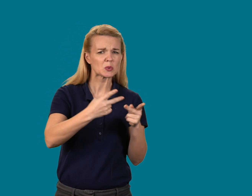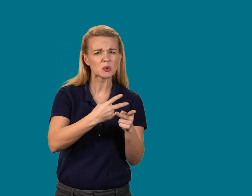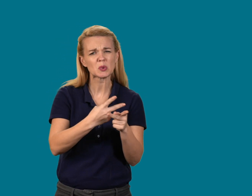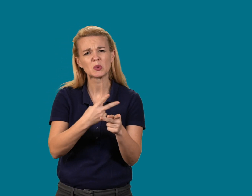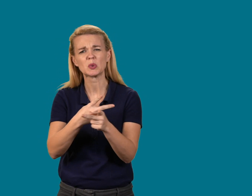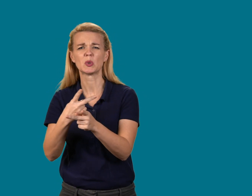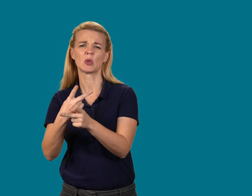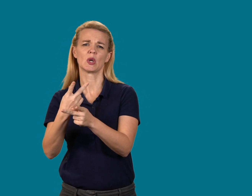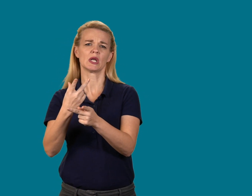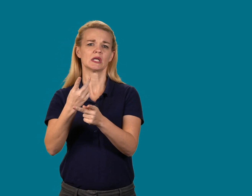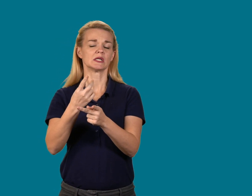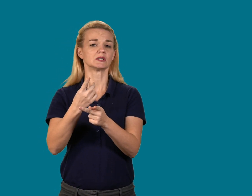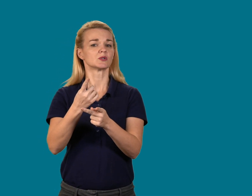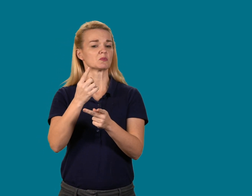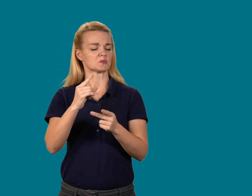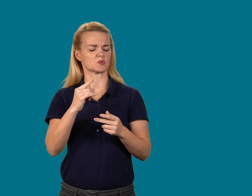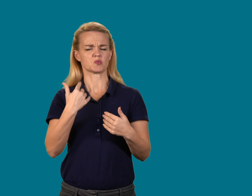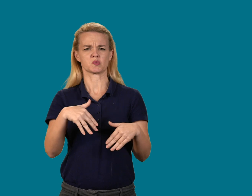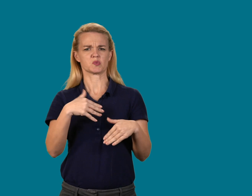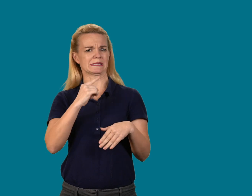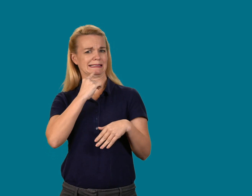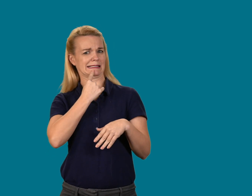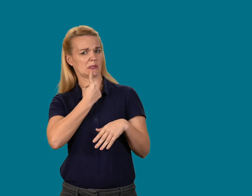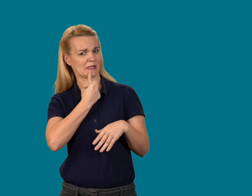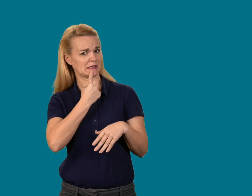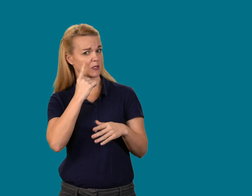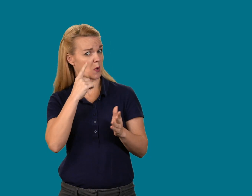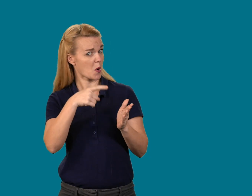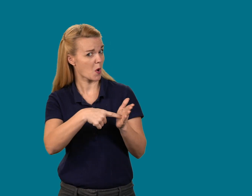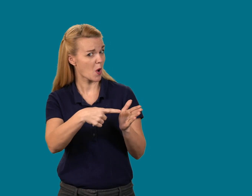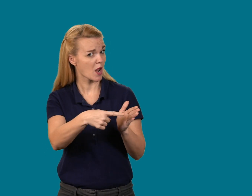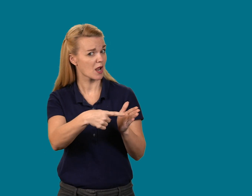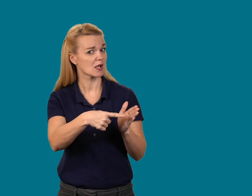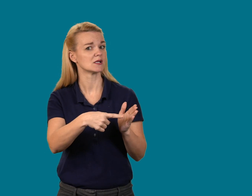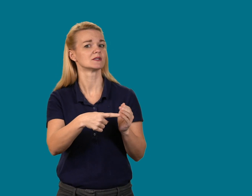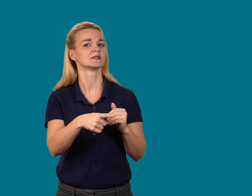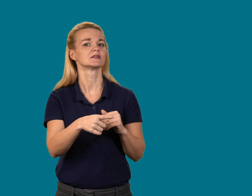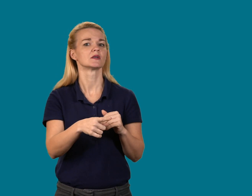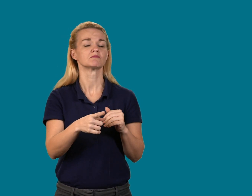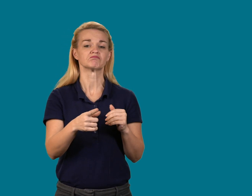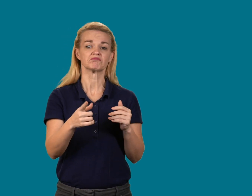Please call the doctor or medical provider if the person feeling sick gets worse